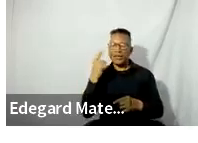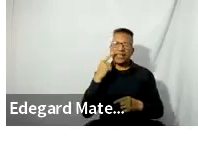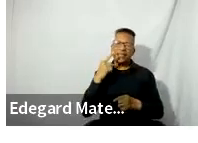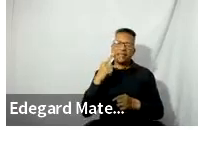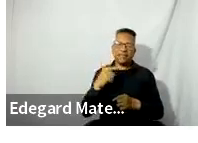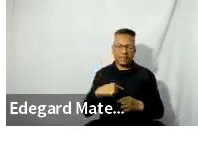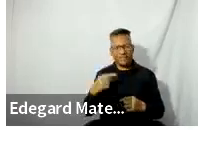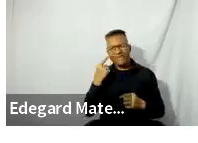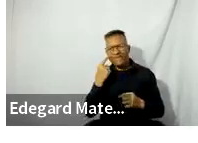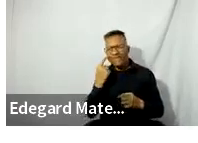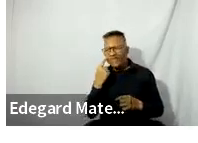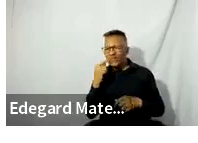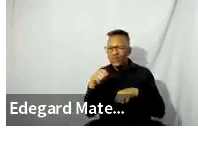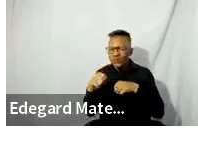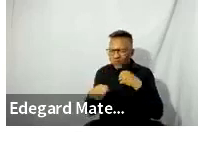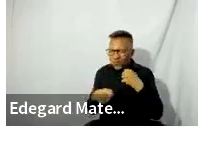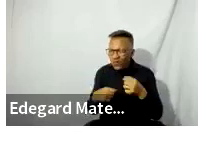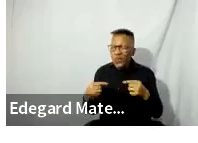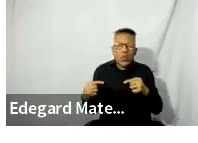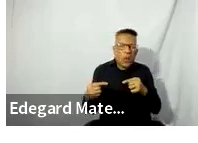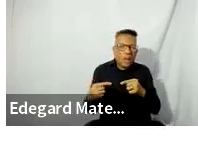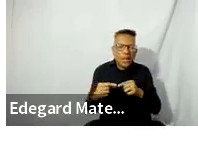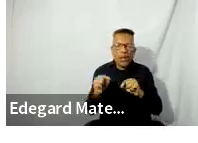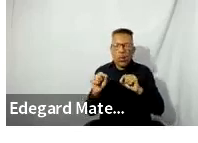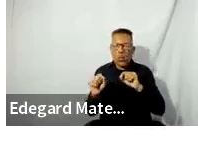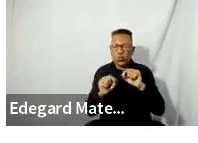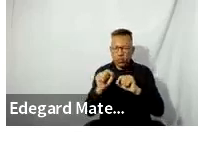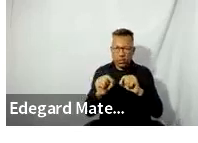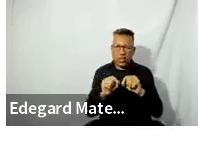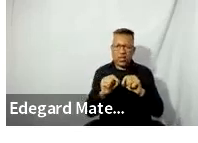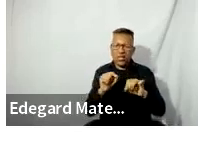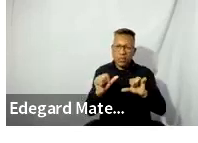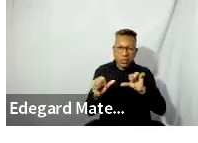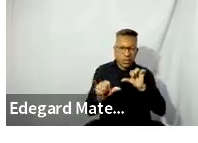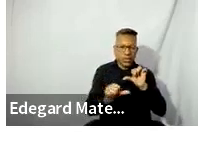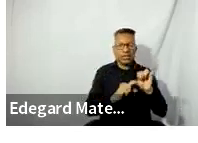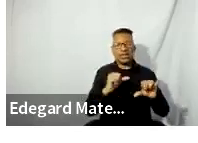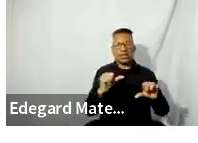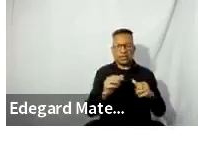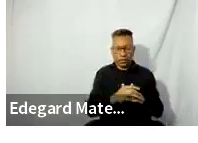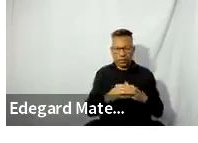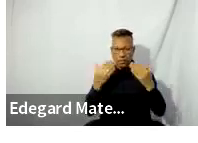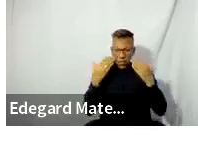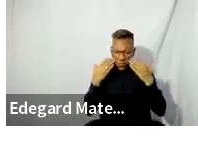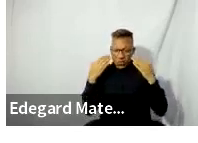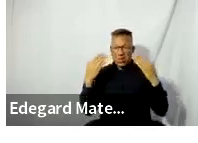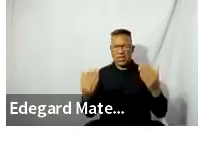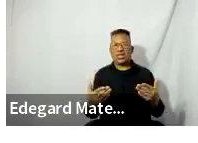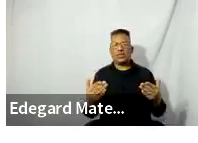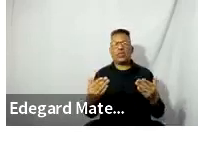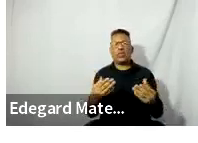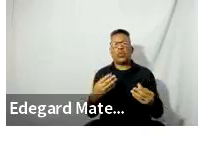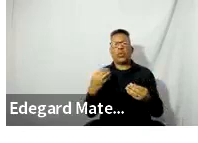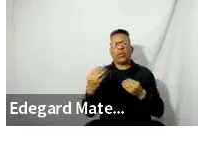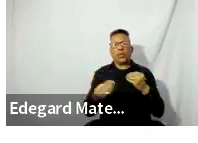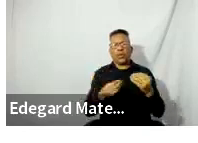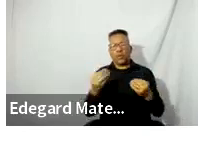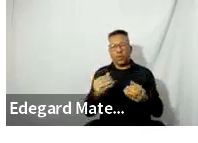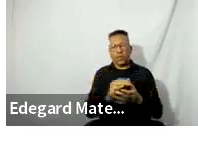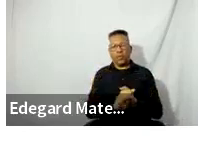conception conception of conception of signalization conception of signalization and soundscended soundscended that with account of sign